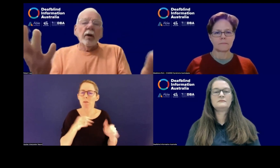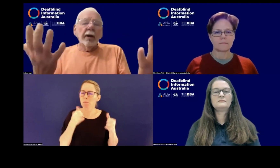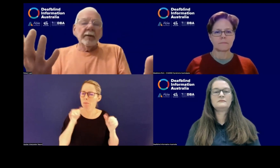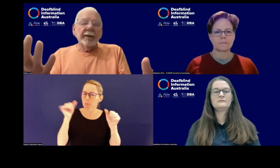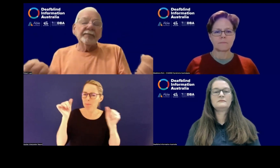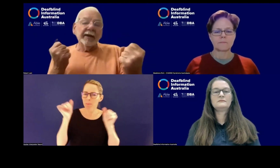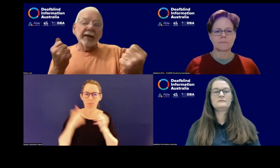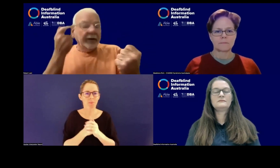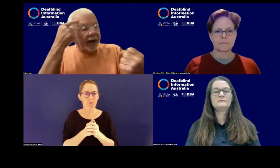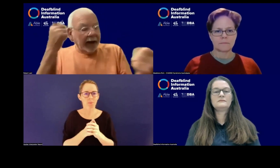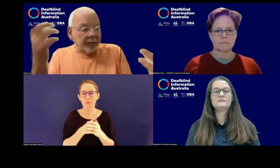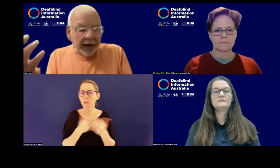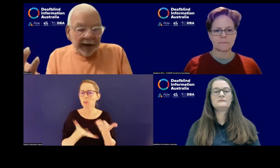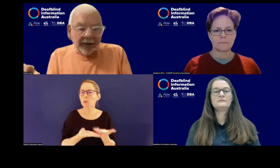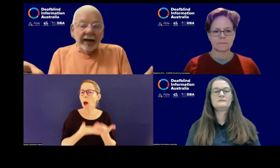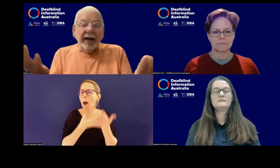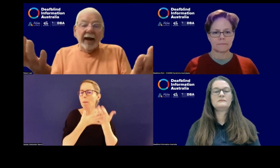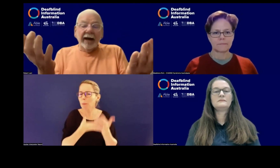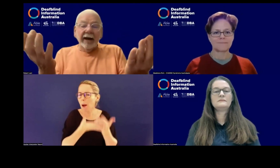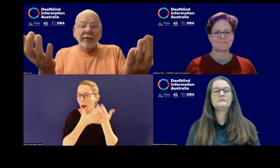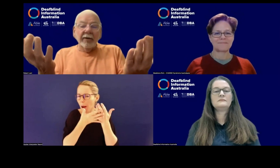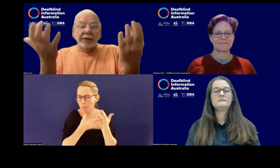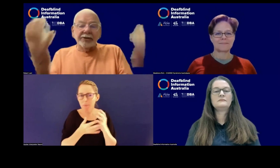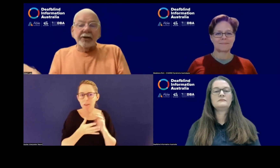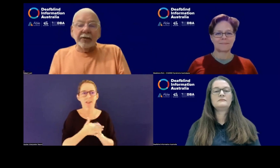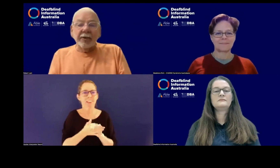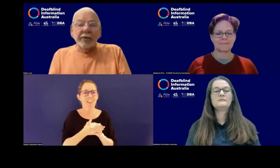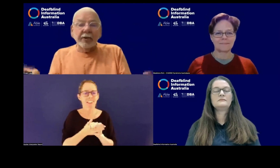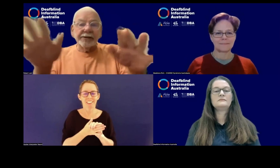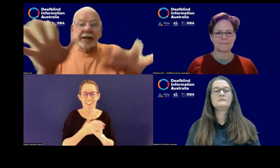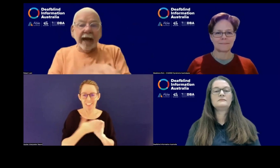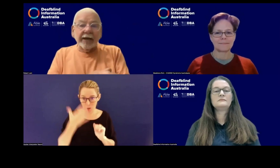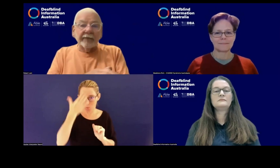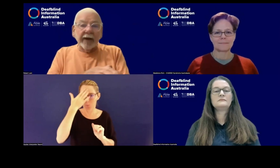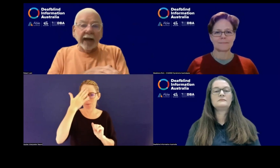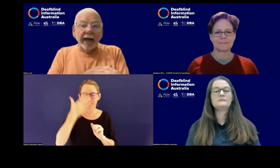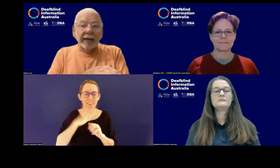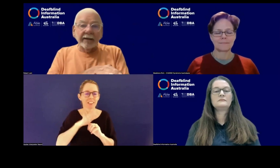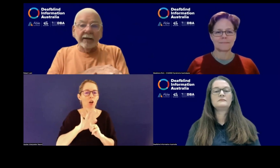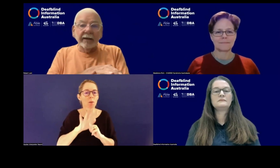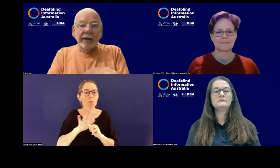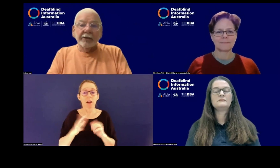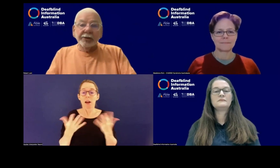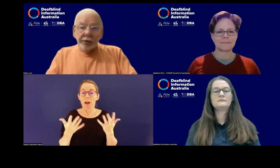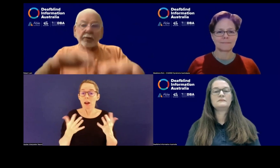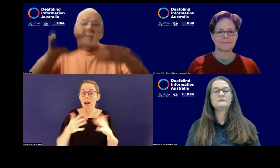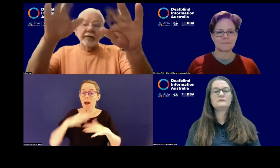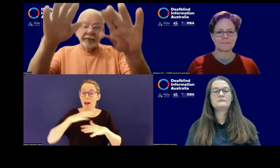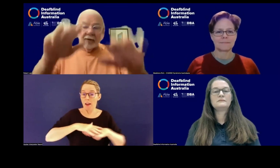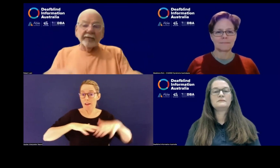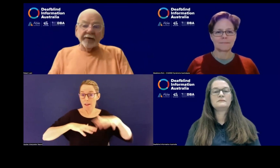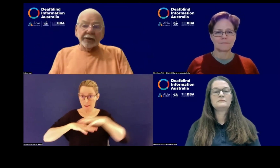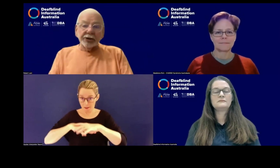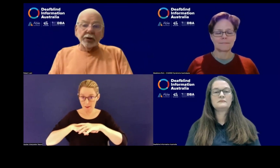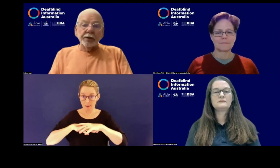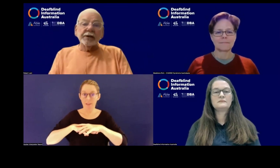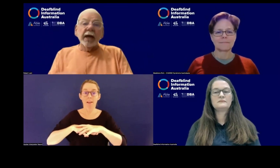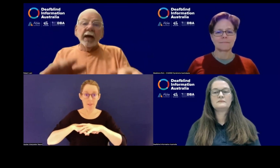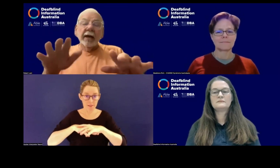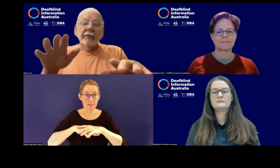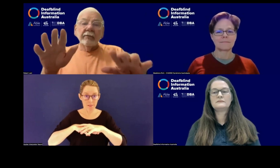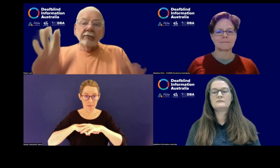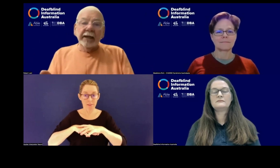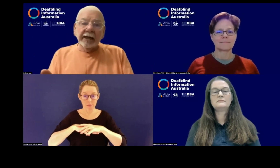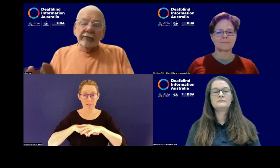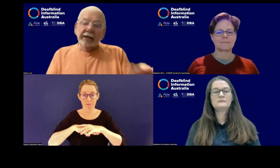thing hit my head then, certainly when you're using hand overhand, to give touch cues, really,